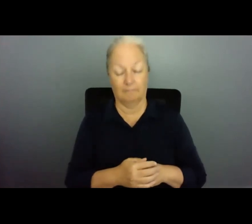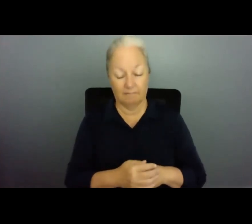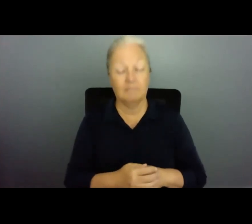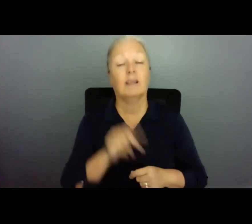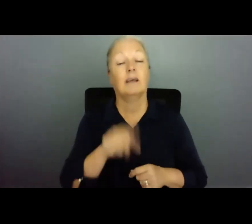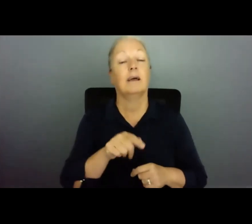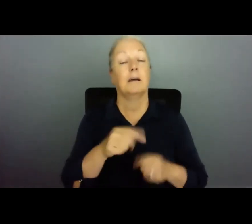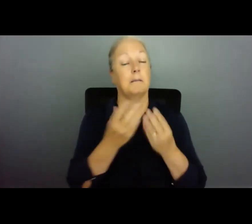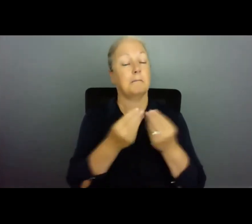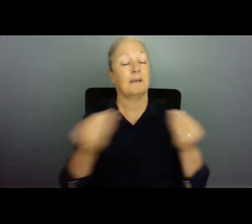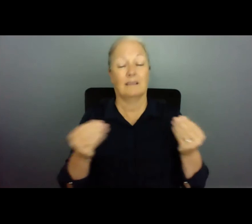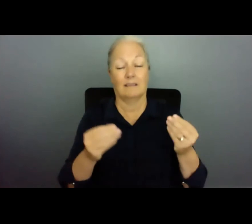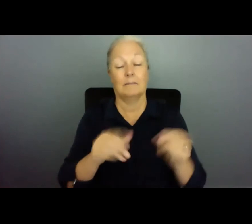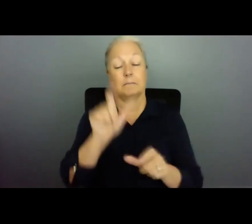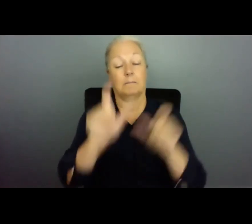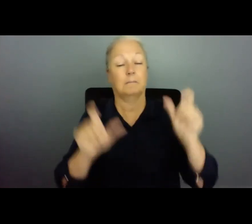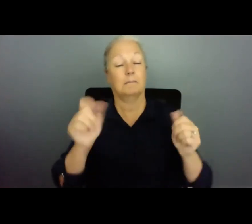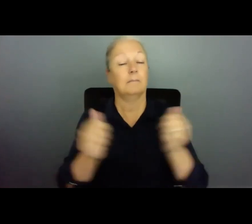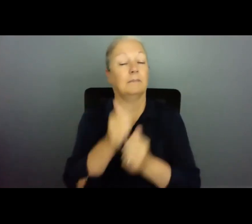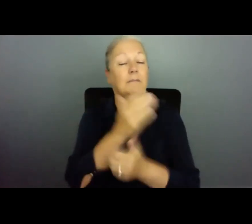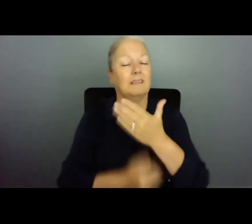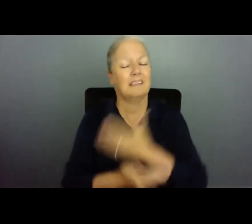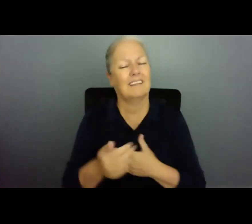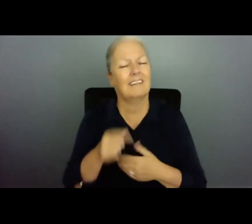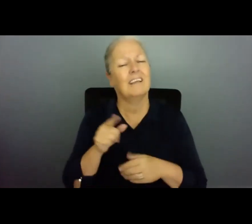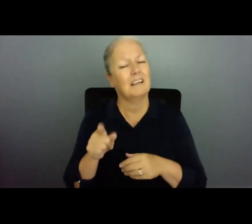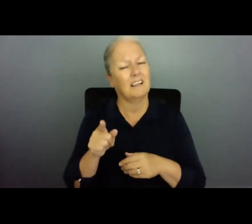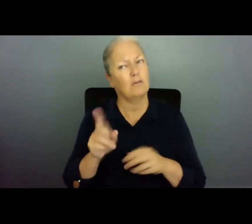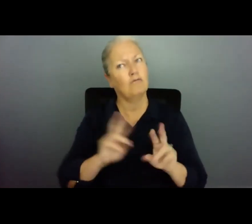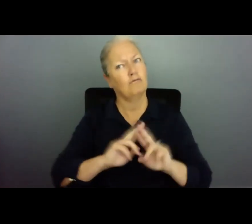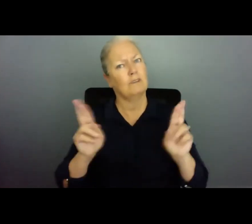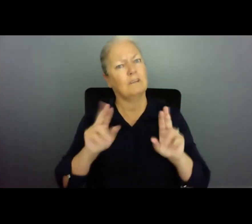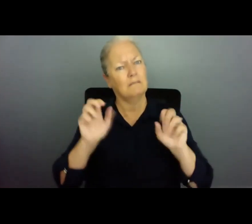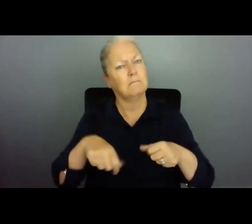however compared to people with visible disabilities young people with intellectual